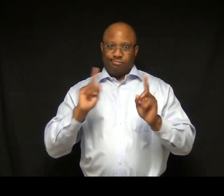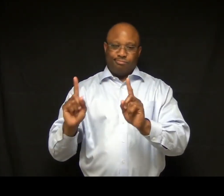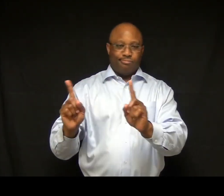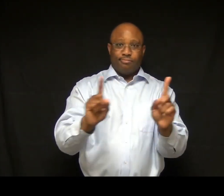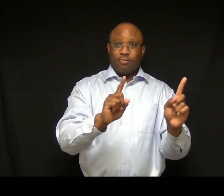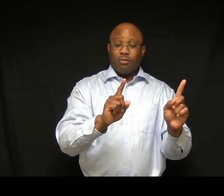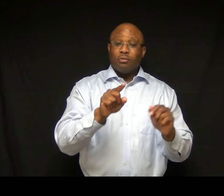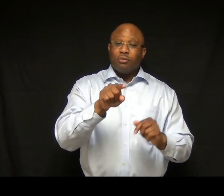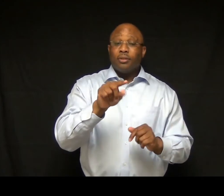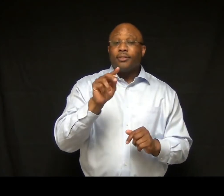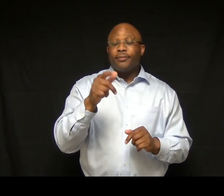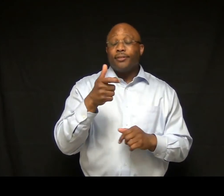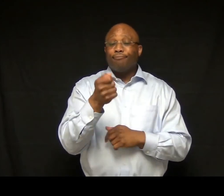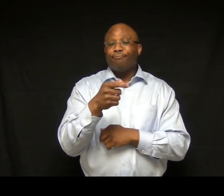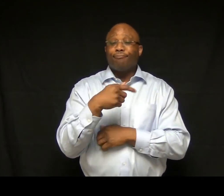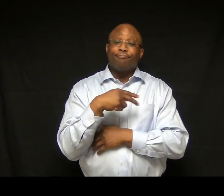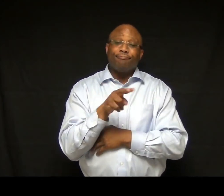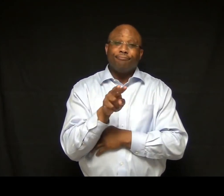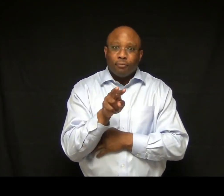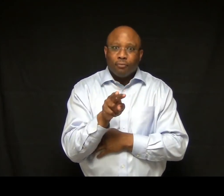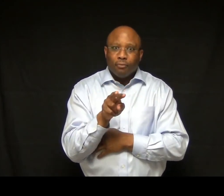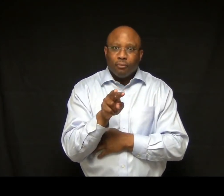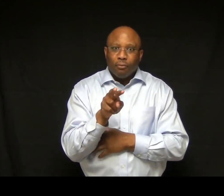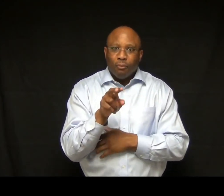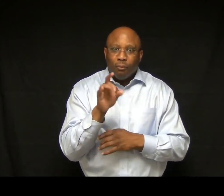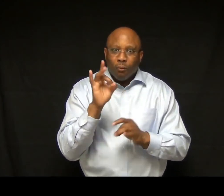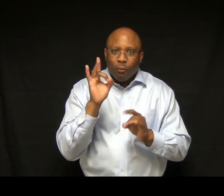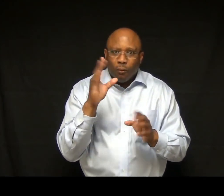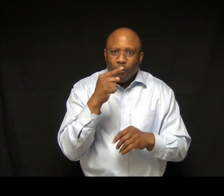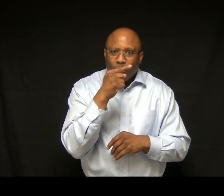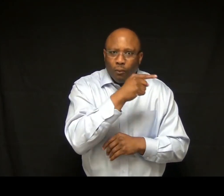Bullying has become the focus of